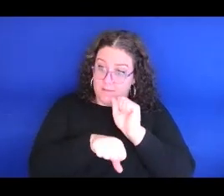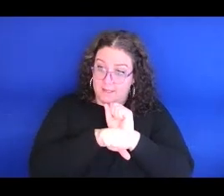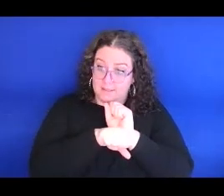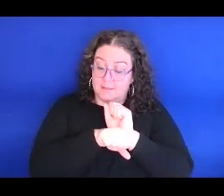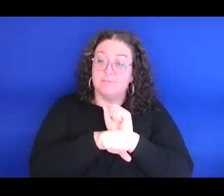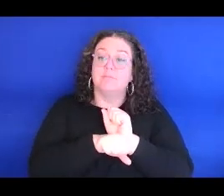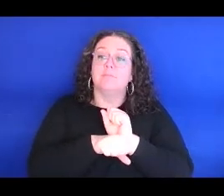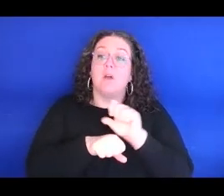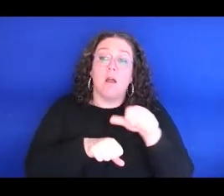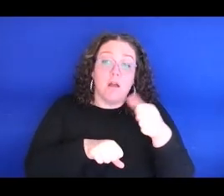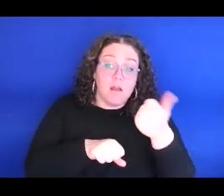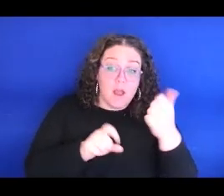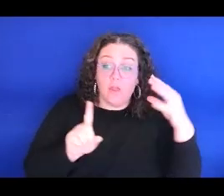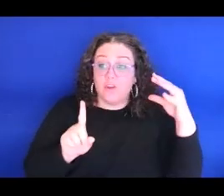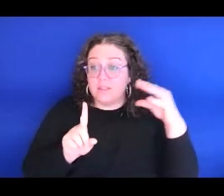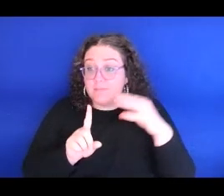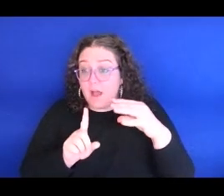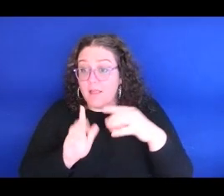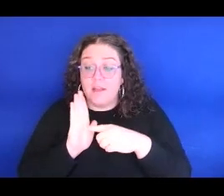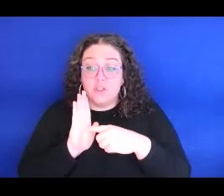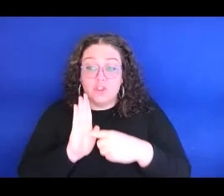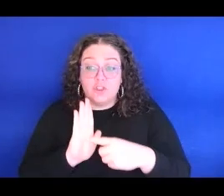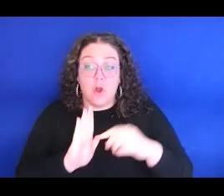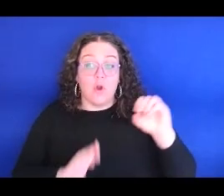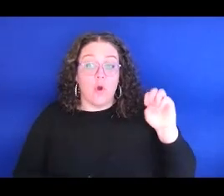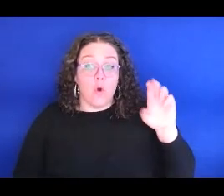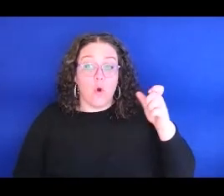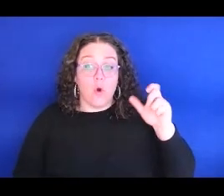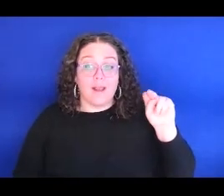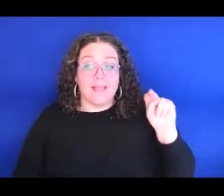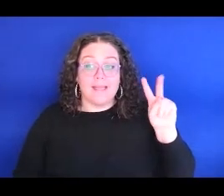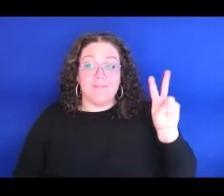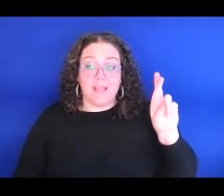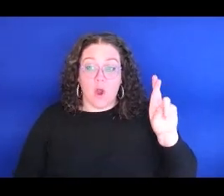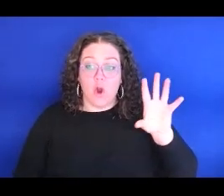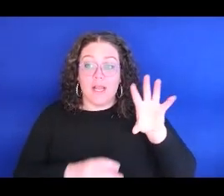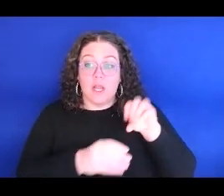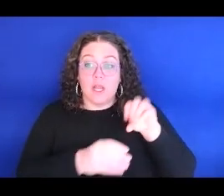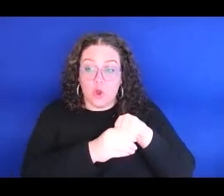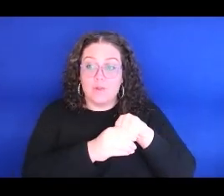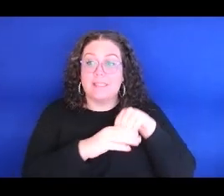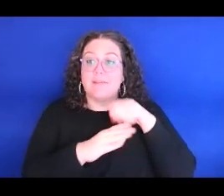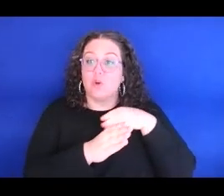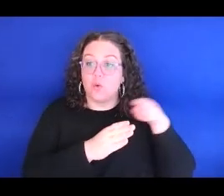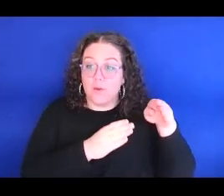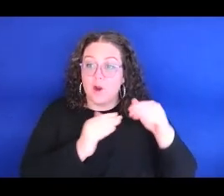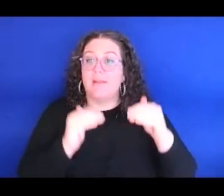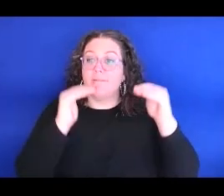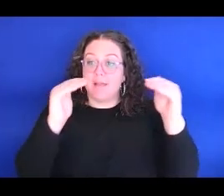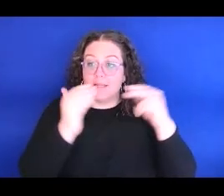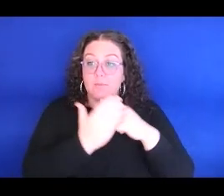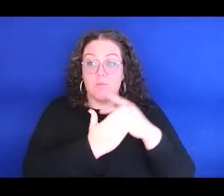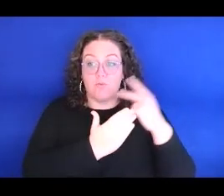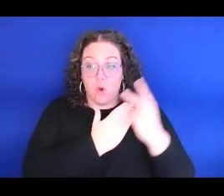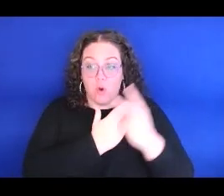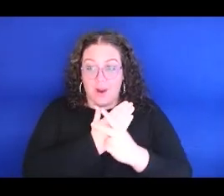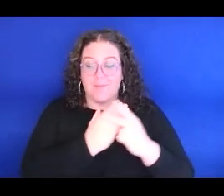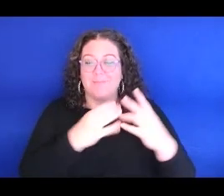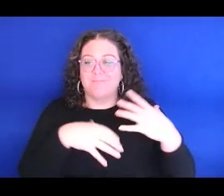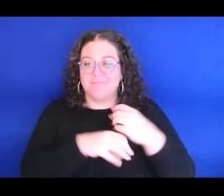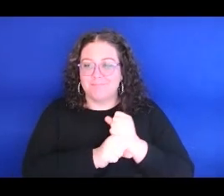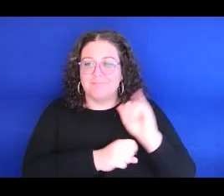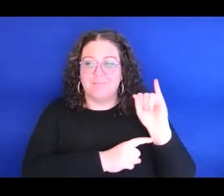Another spotlight showcased Oregon VR’s Inclusive Career Advancement Program (ICAP) Implementation